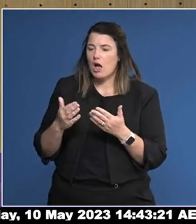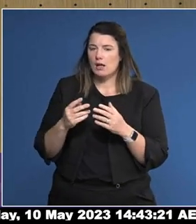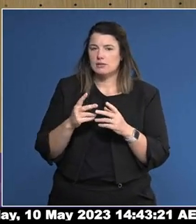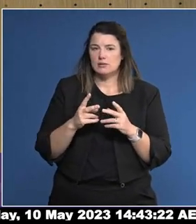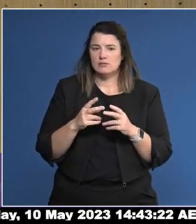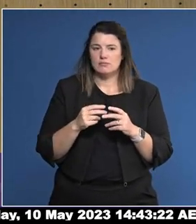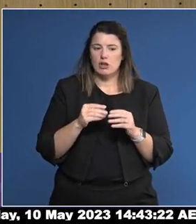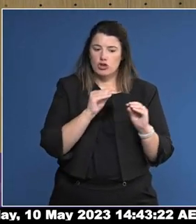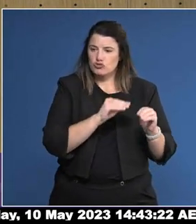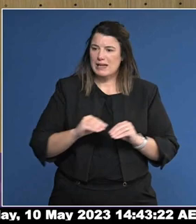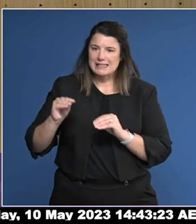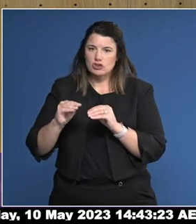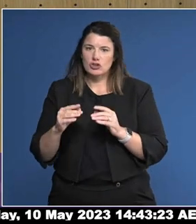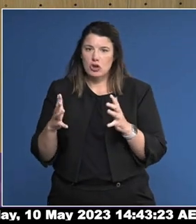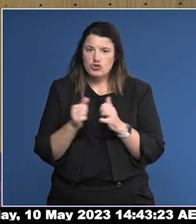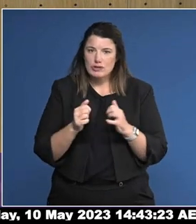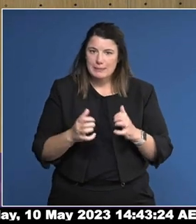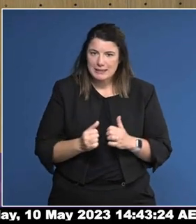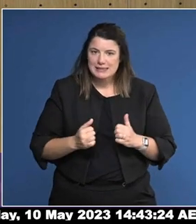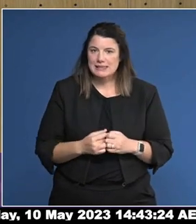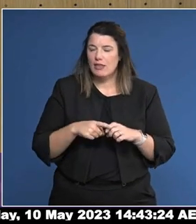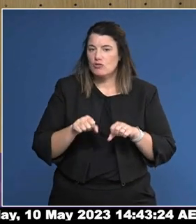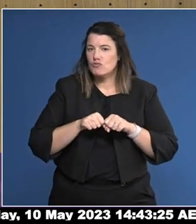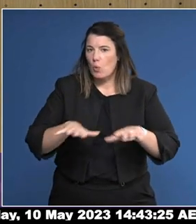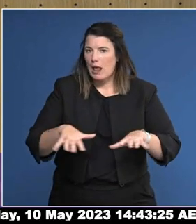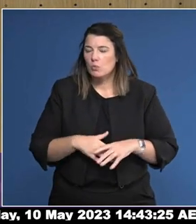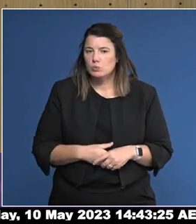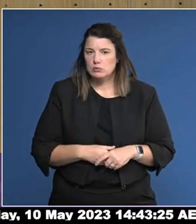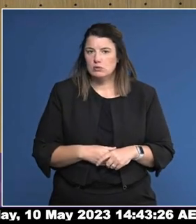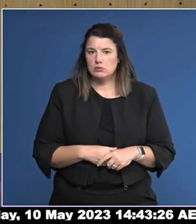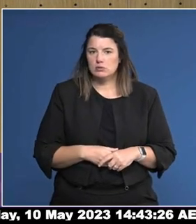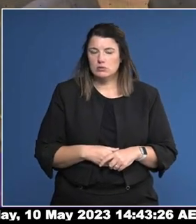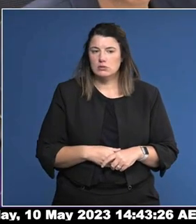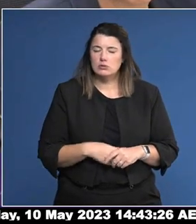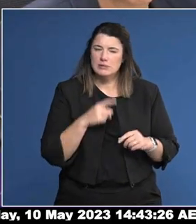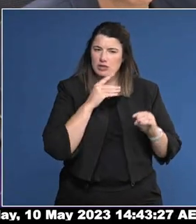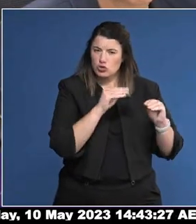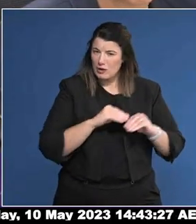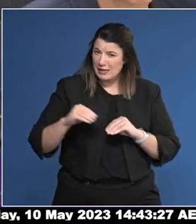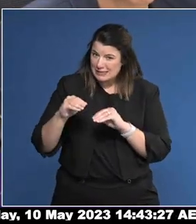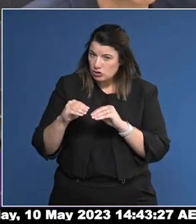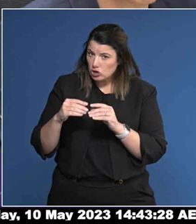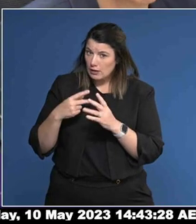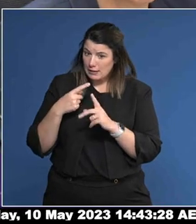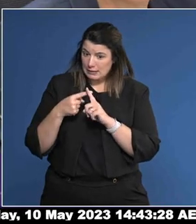arrangements and the role that our department played. Is it the transition arrangements particular to the two young people that